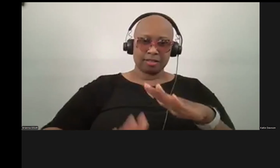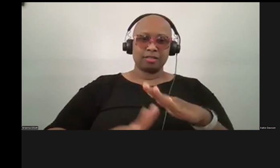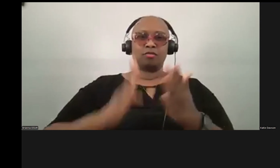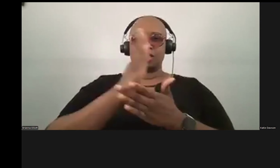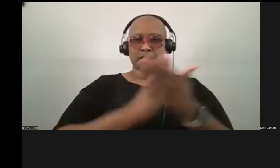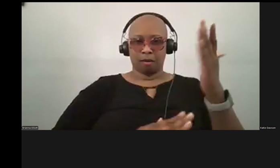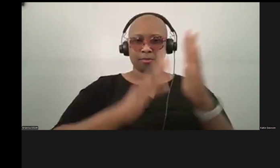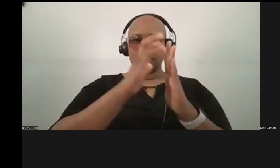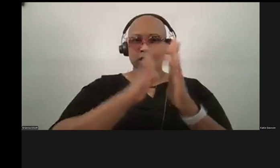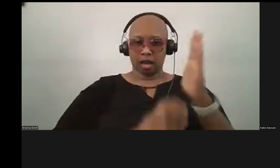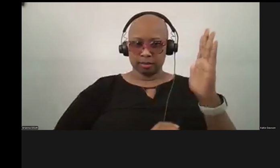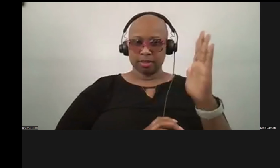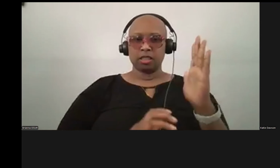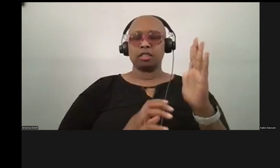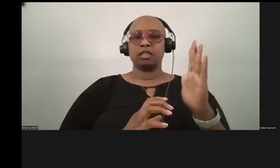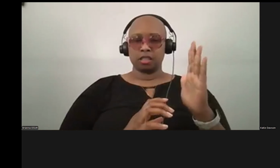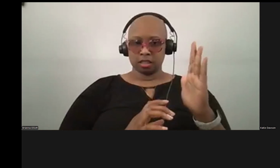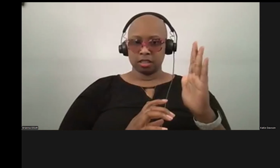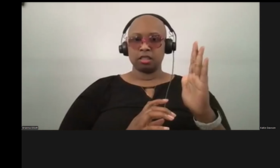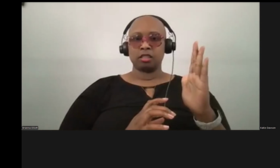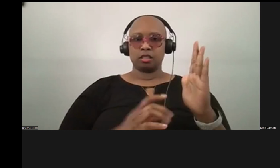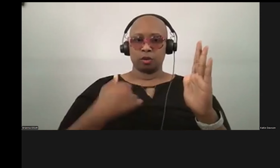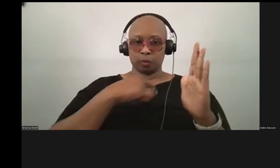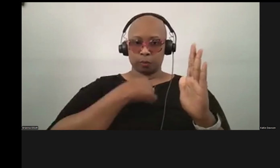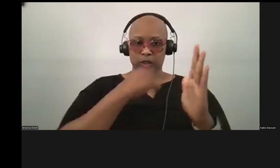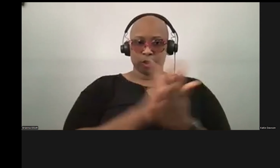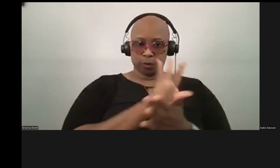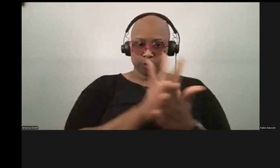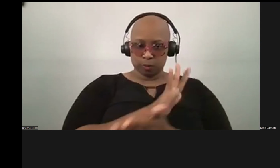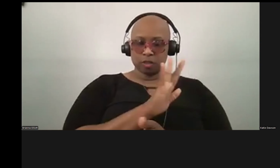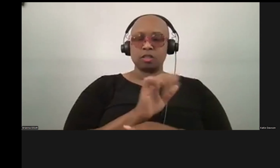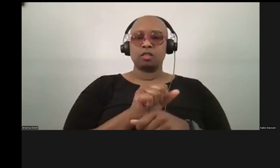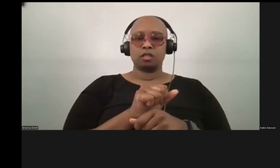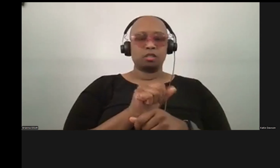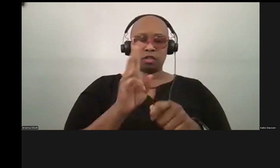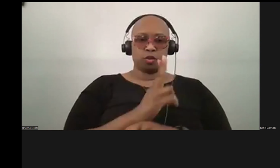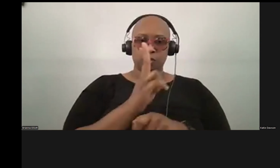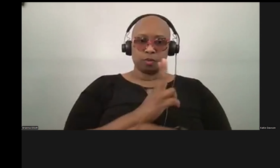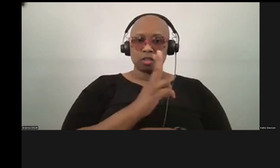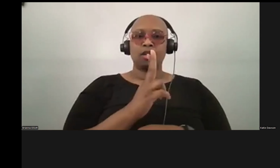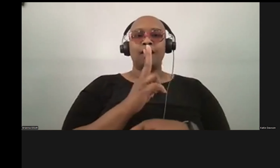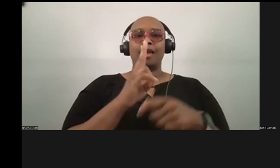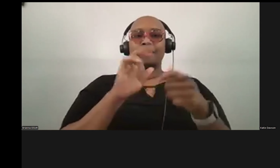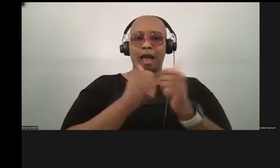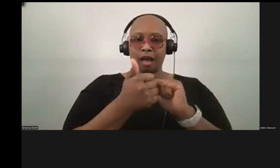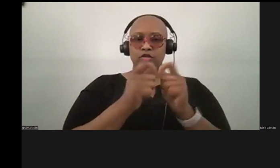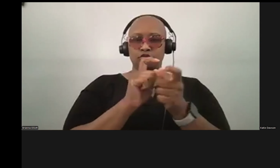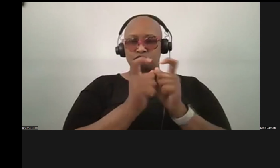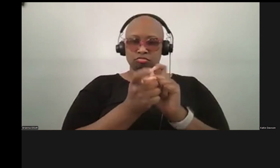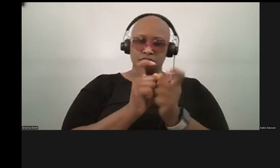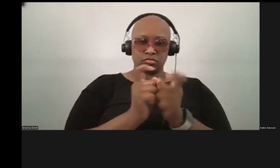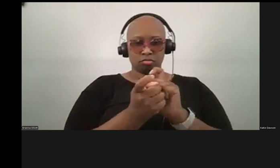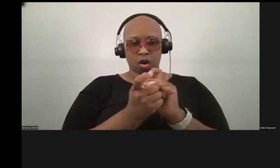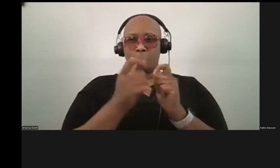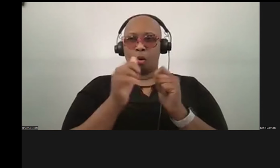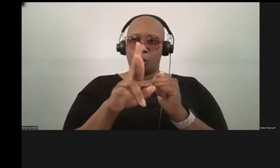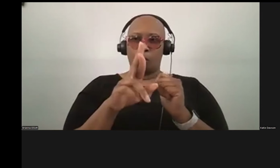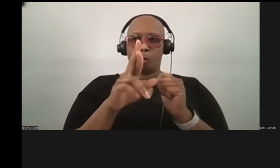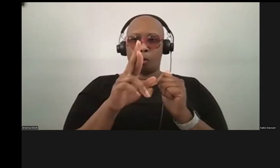that we use and some of the ways to remediate those documents or think about those documents.